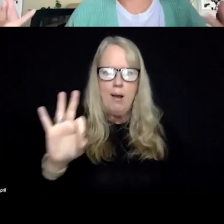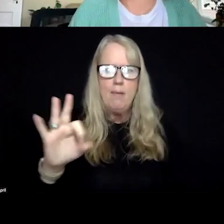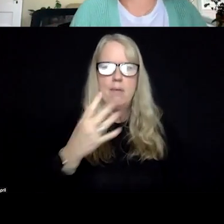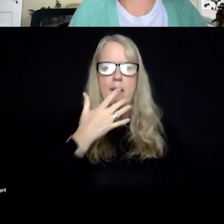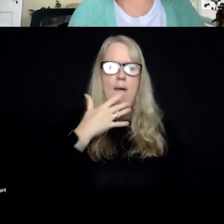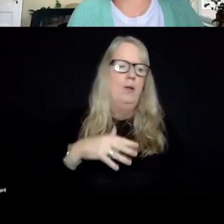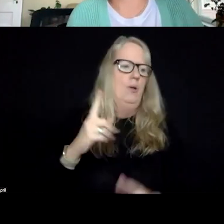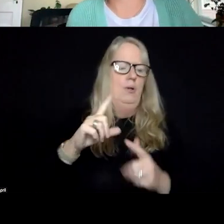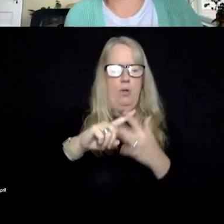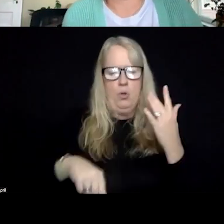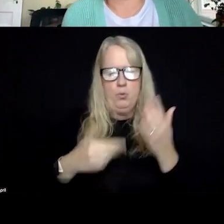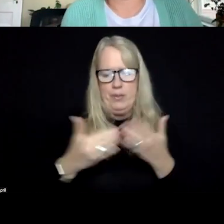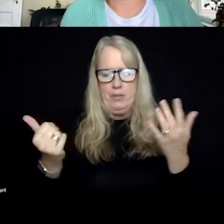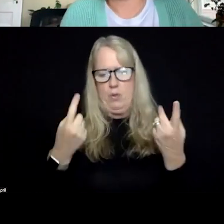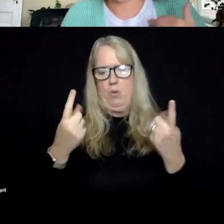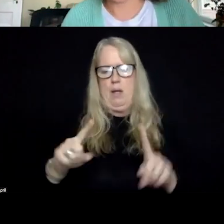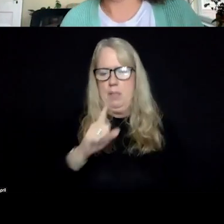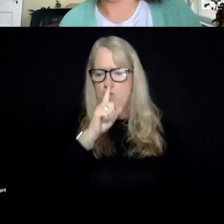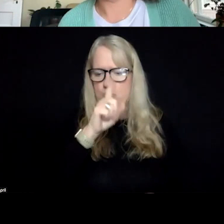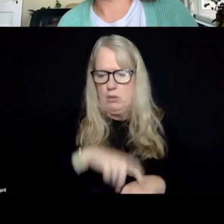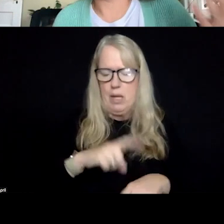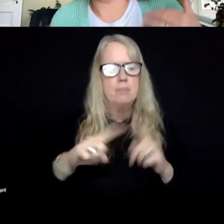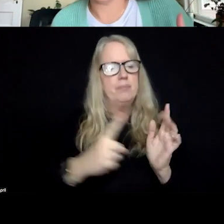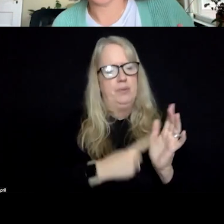HAPPENING IN YOUR TIME -- SOMETIMES WE DO WEBINARS AND SOMETIMES